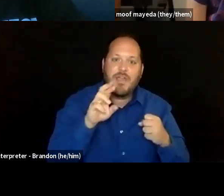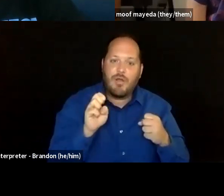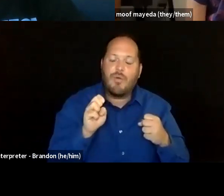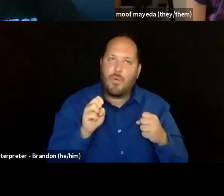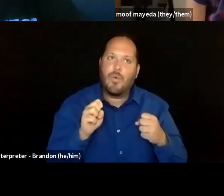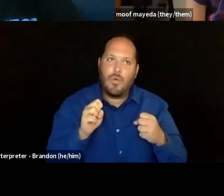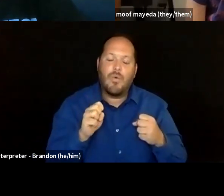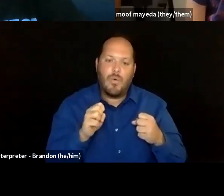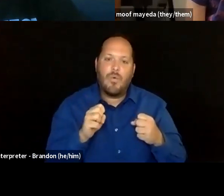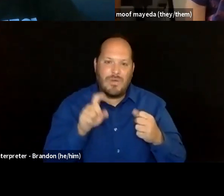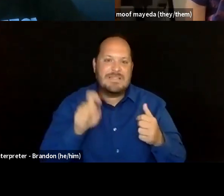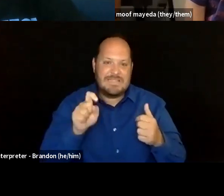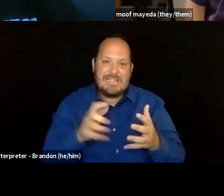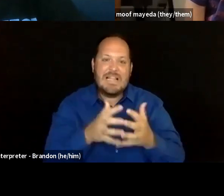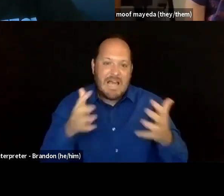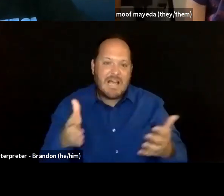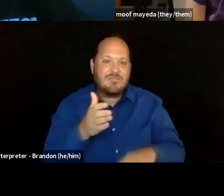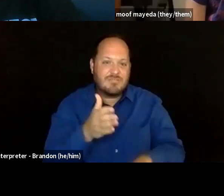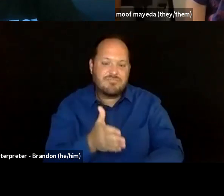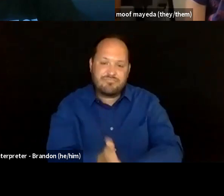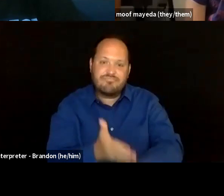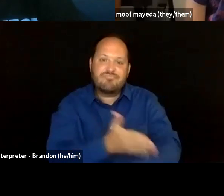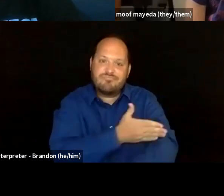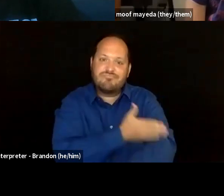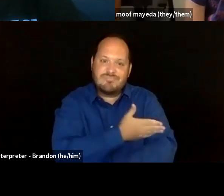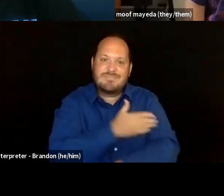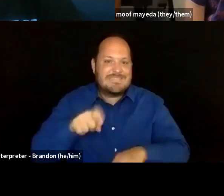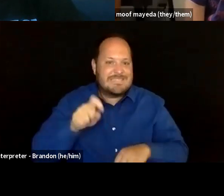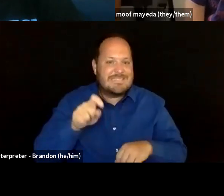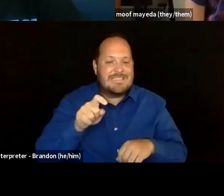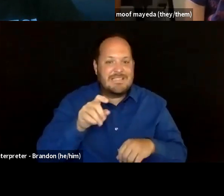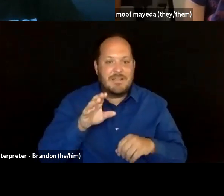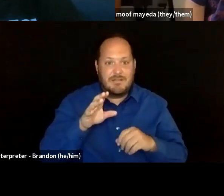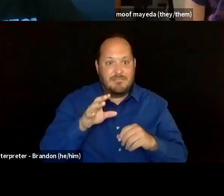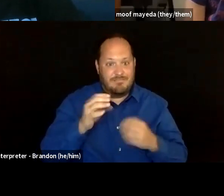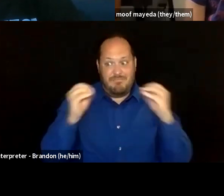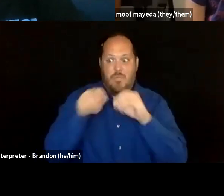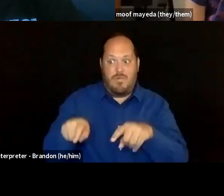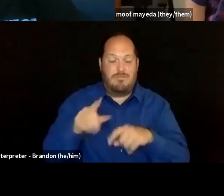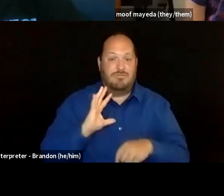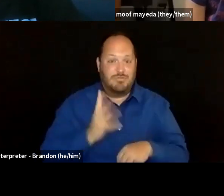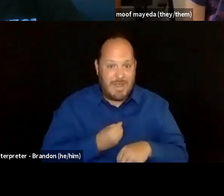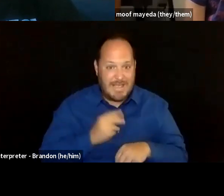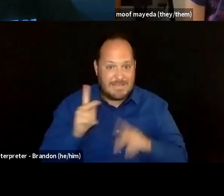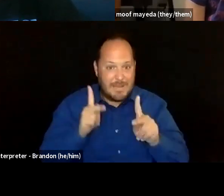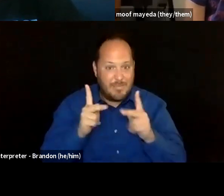So there's still a lot of work to do in our prisons, including shrinking them.